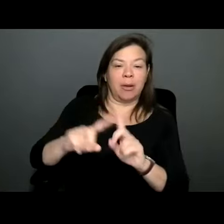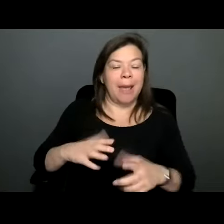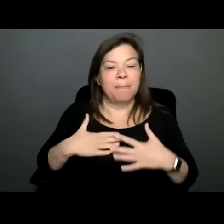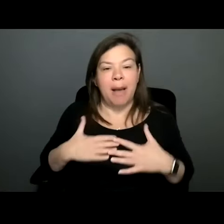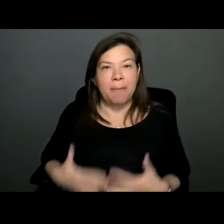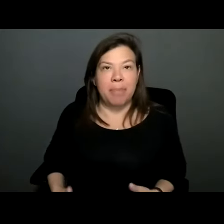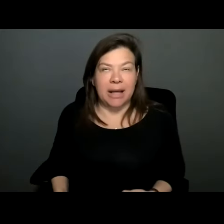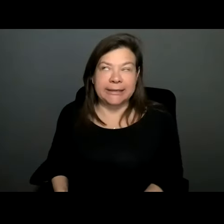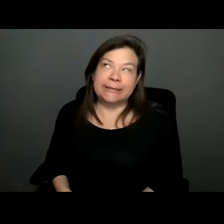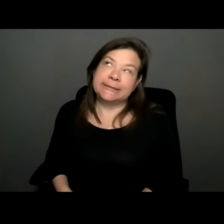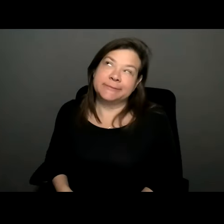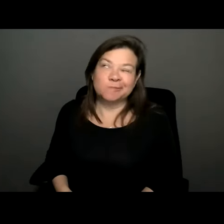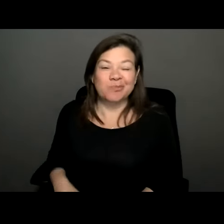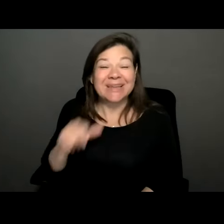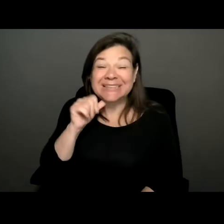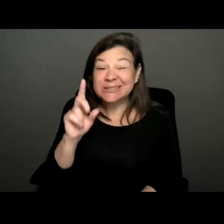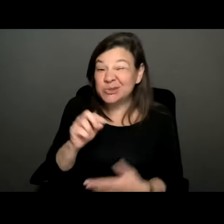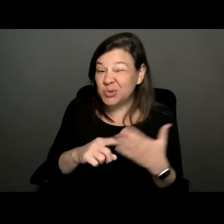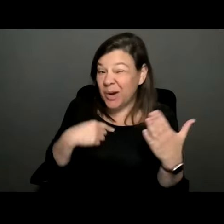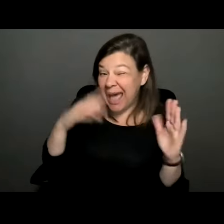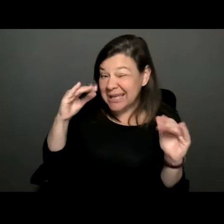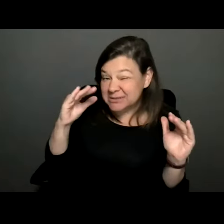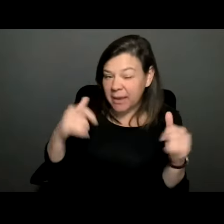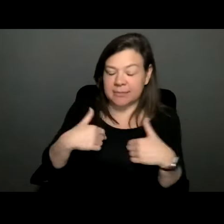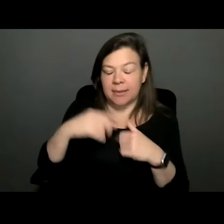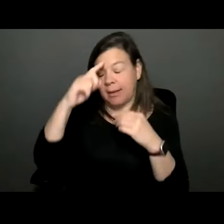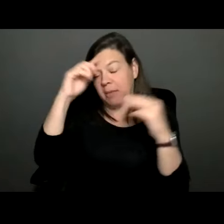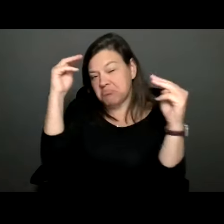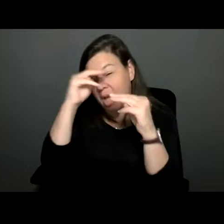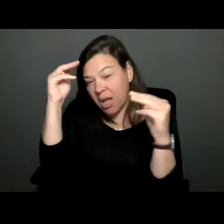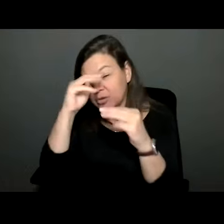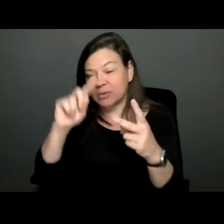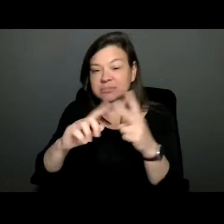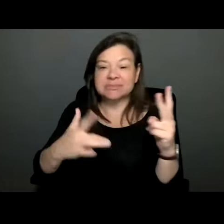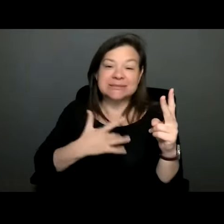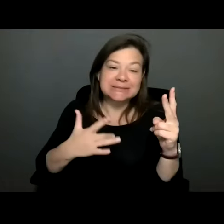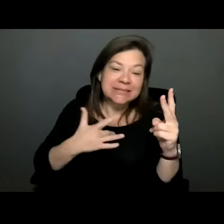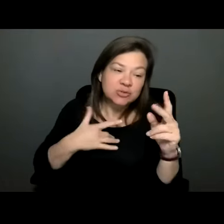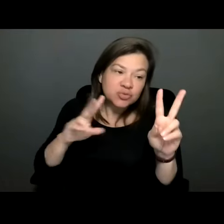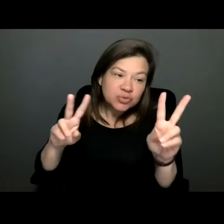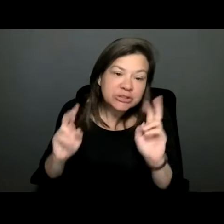that I expected it to do. I had migraines, I had sensory issues, I was fainting.